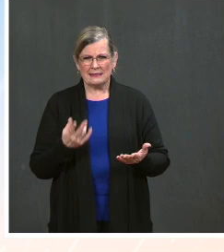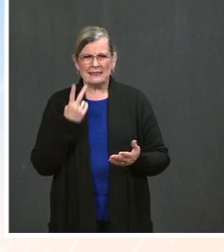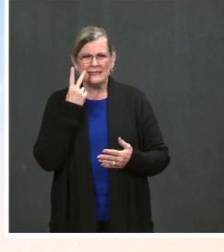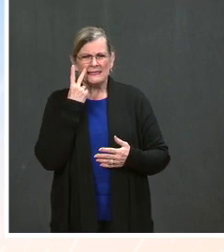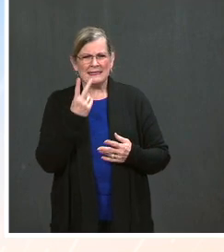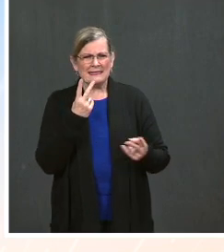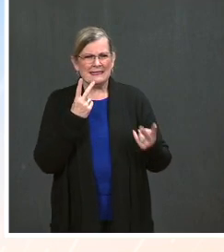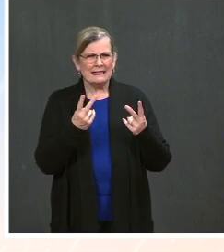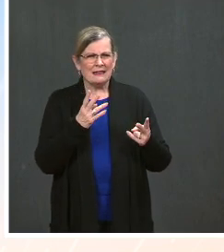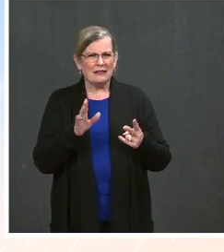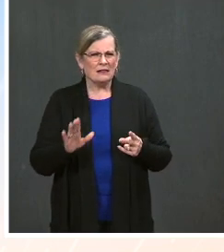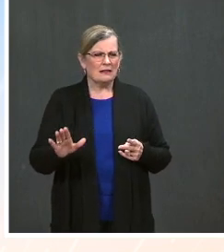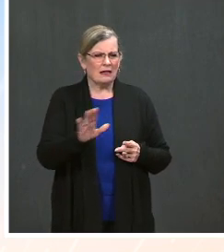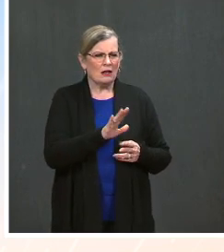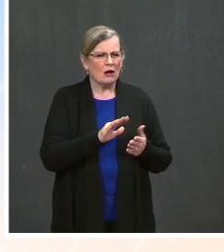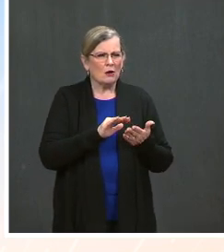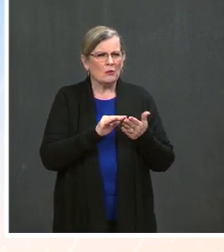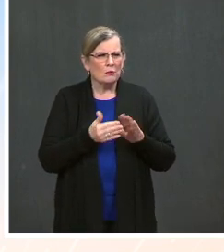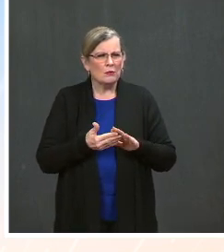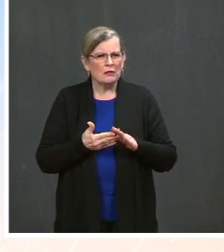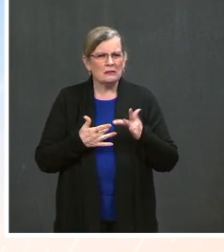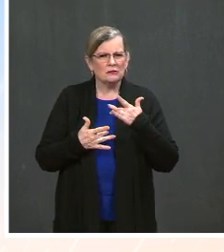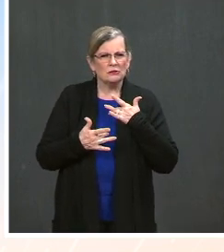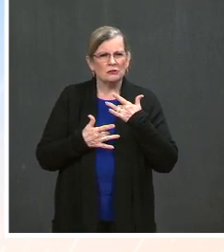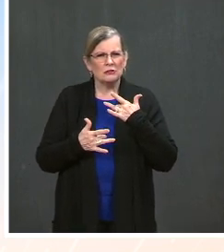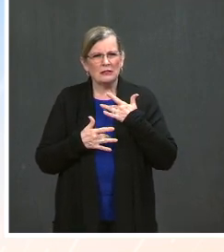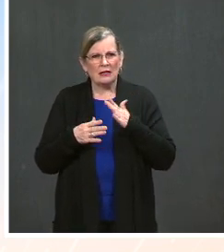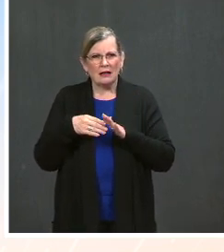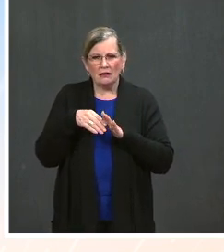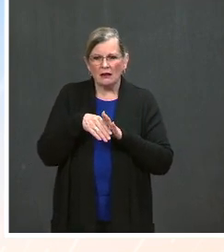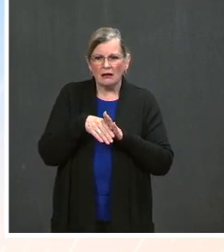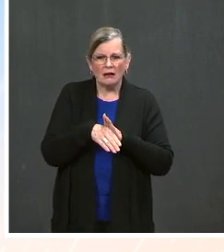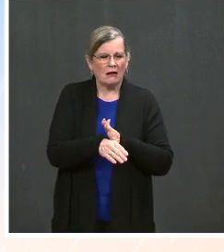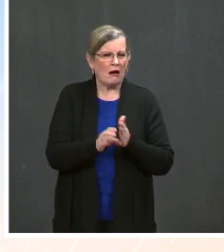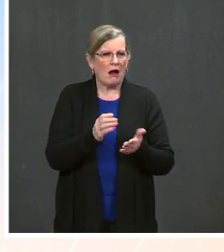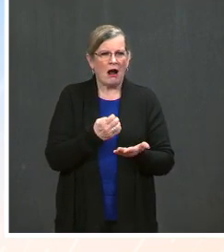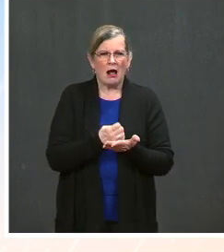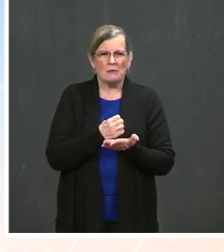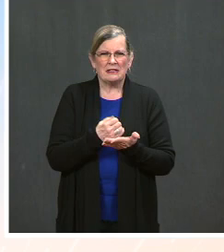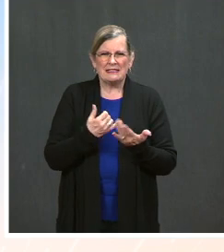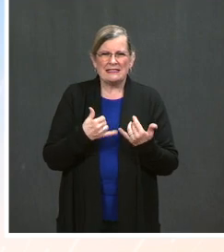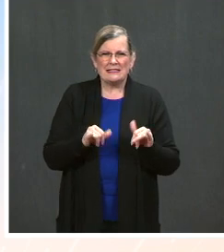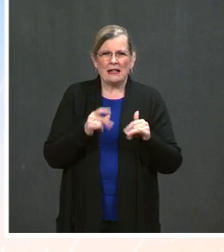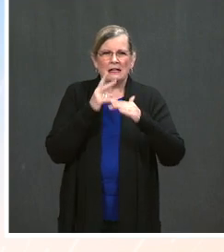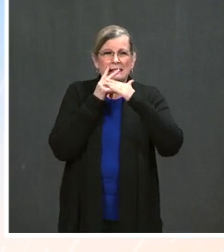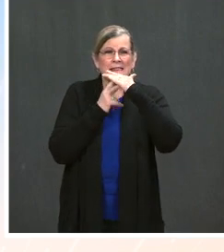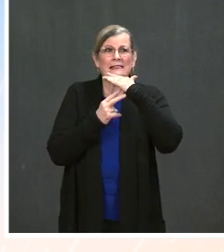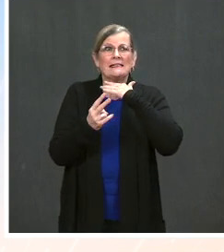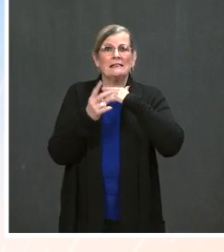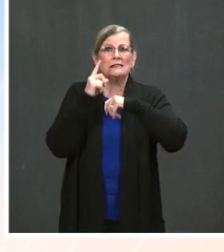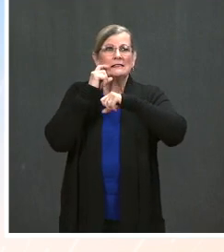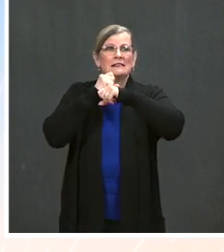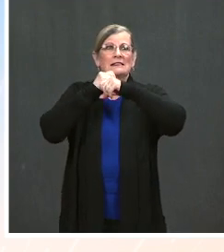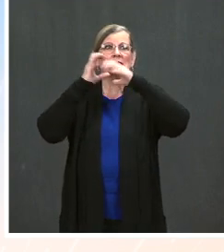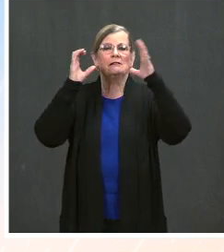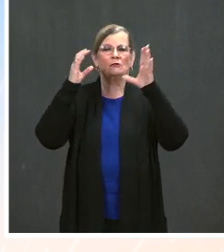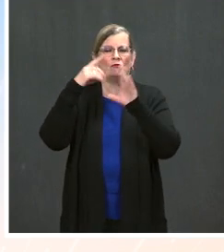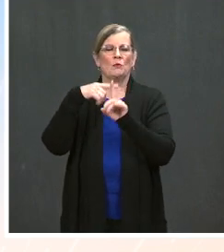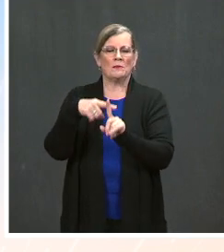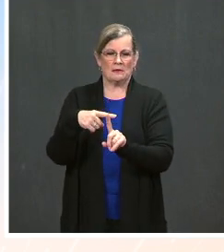but everyone seems to be optimistic and hopeful. They all see a pathway forward. Today's data shows, while jobs are coming back,